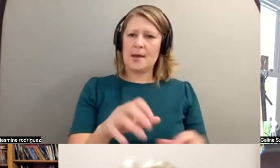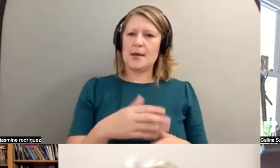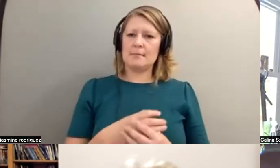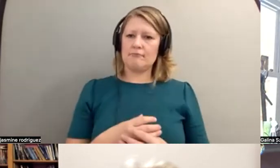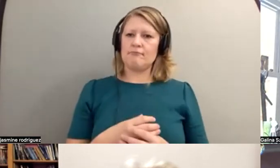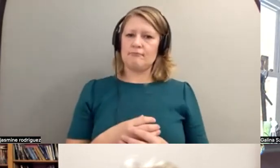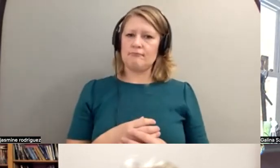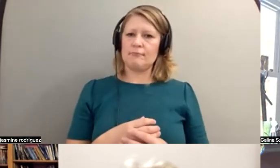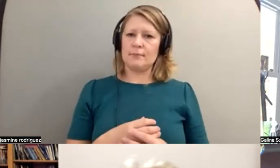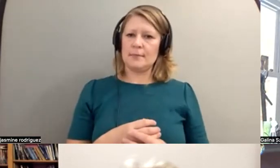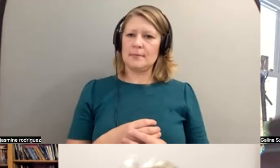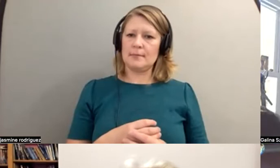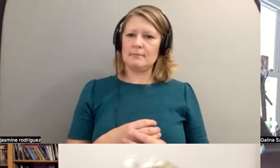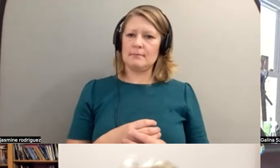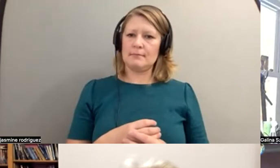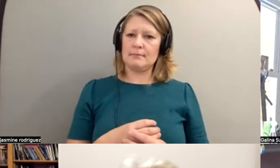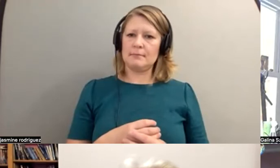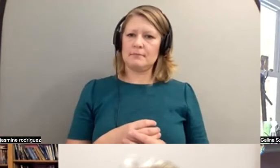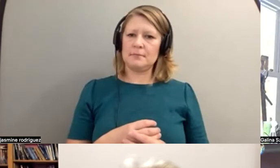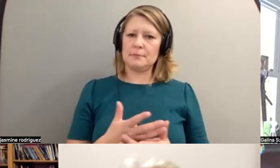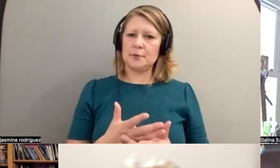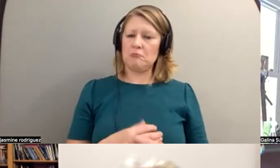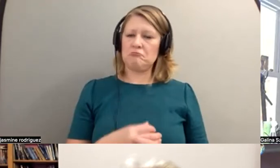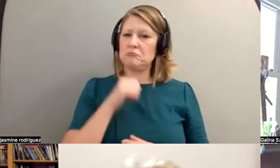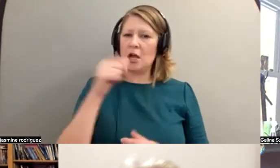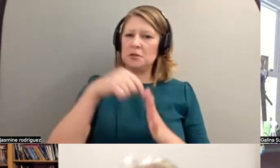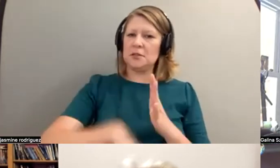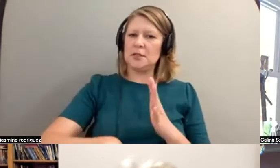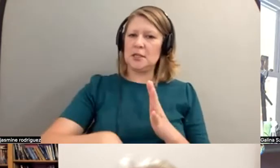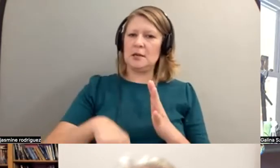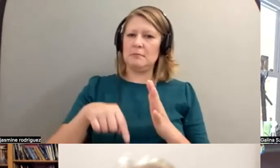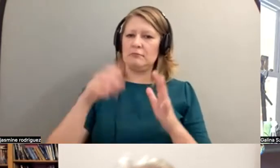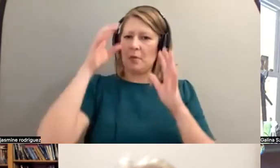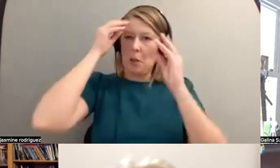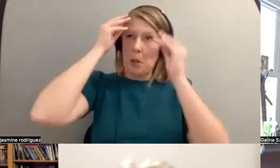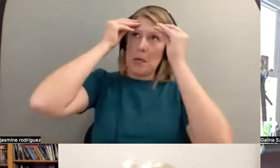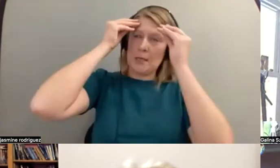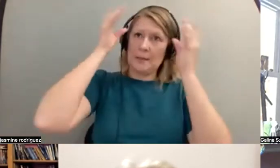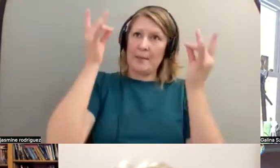Um. So why? That's all, it was cheap, it was there, it was. Cool.